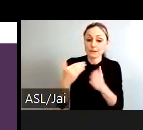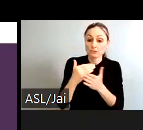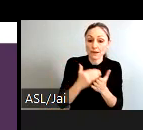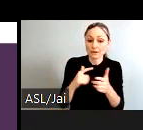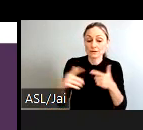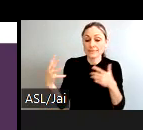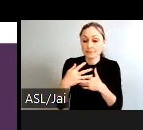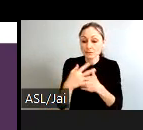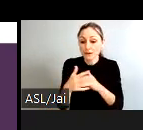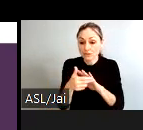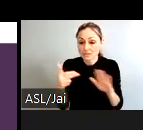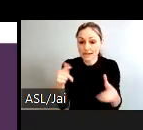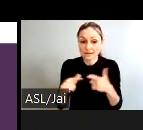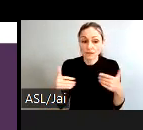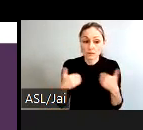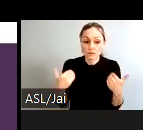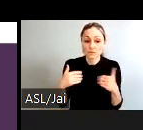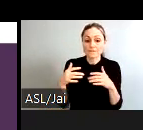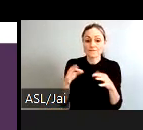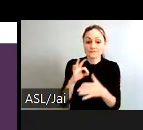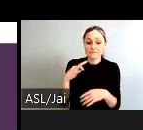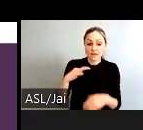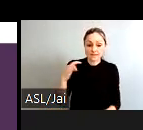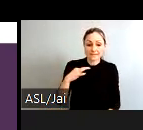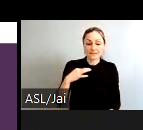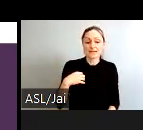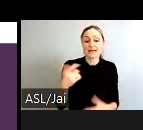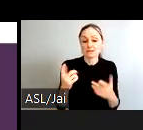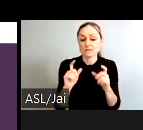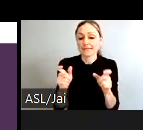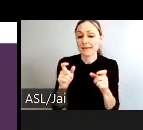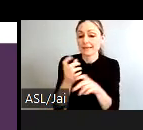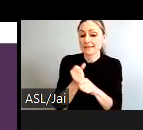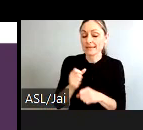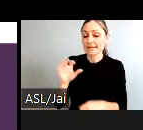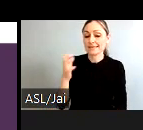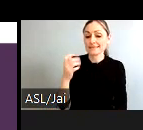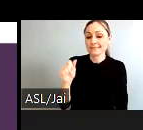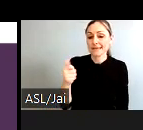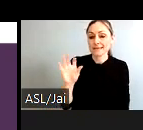youth volunteers and requirements to issue a 1099. You can visit the federal poverty guidelines